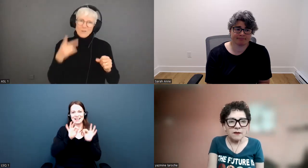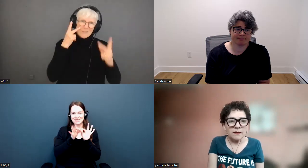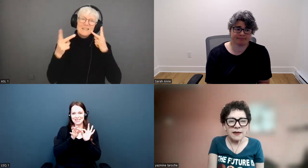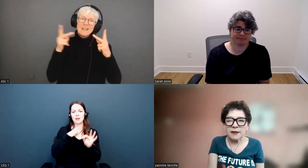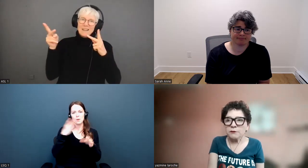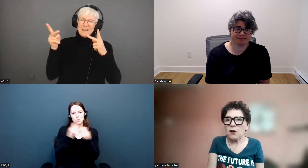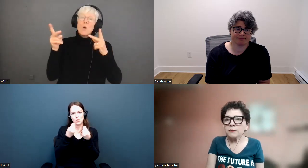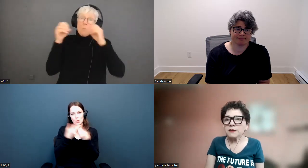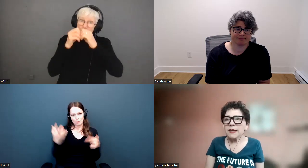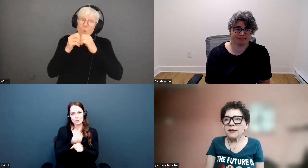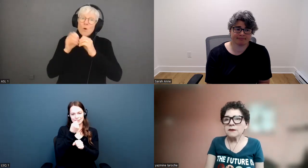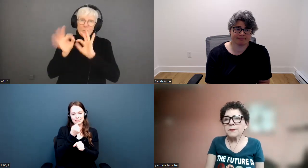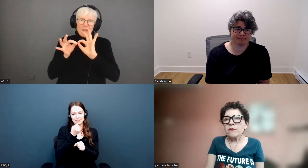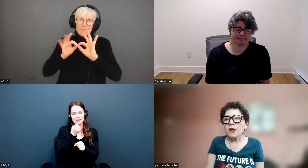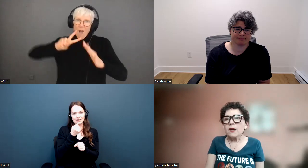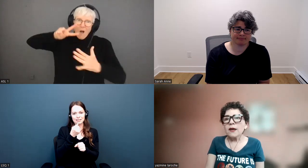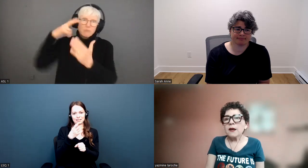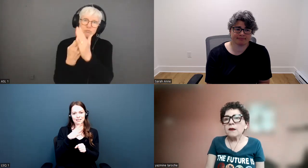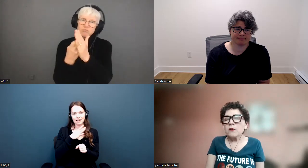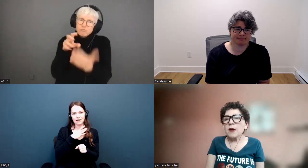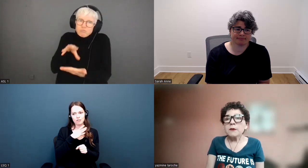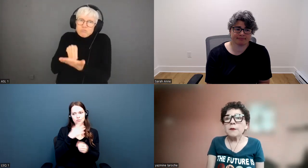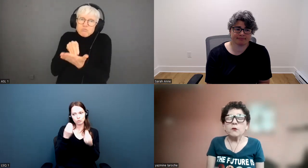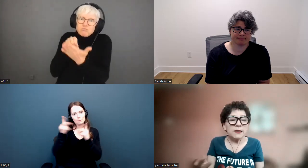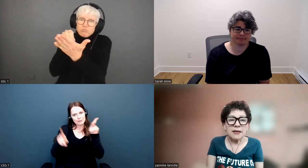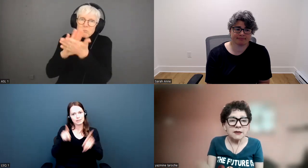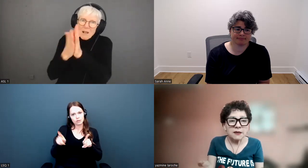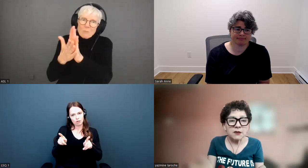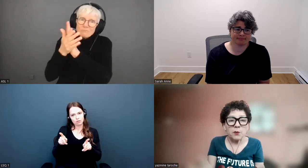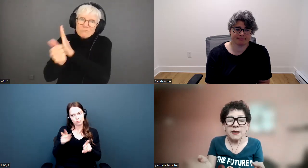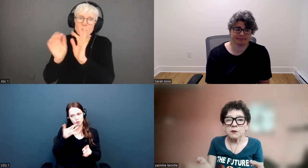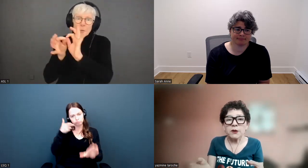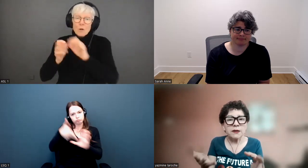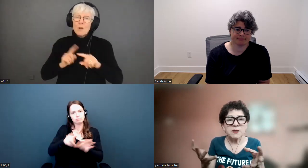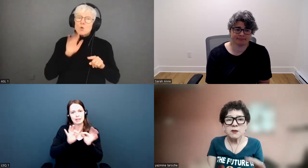getting involved and and I agree I'm really glad that it's in your password and I'm so